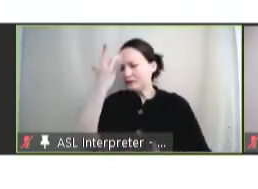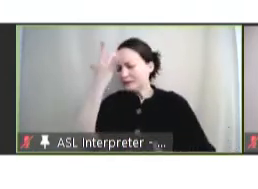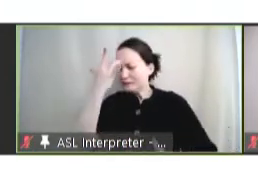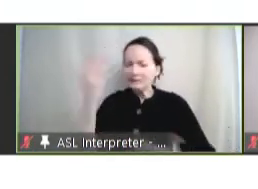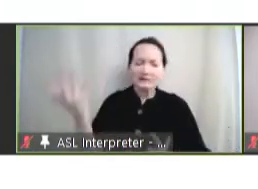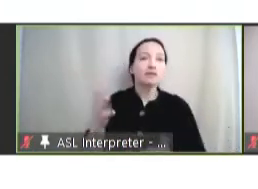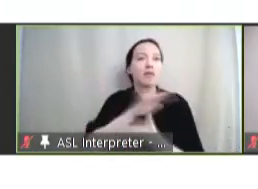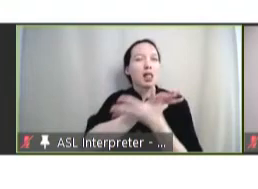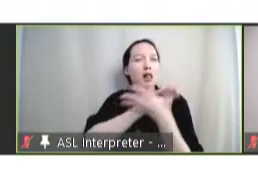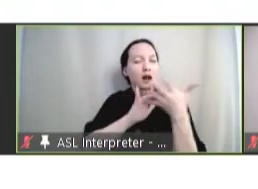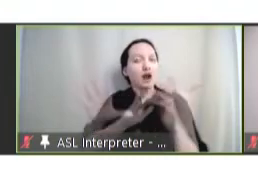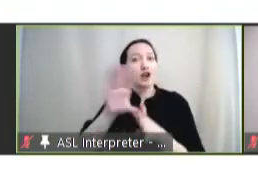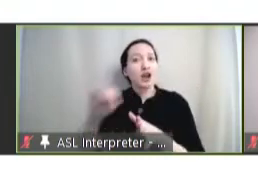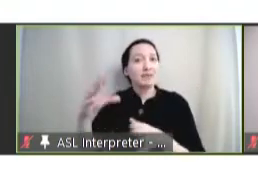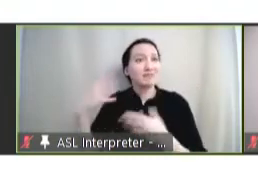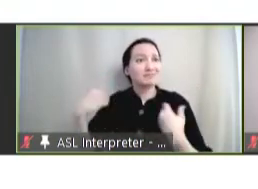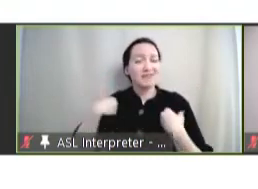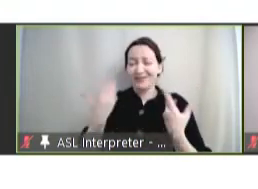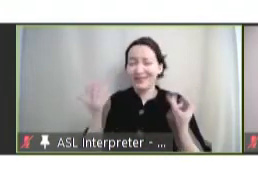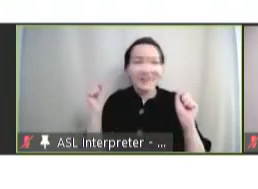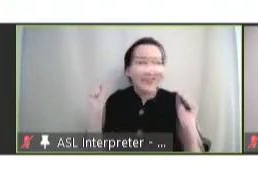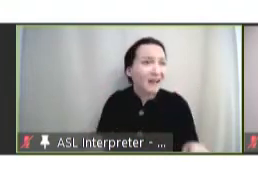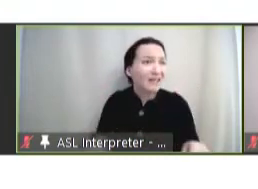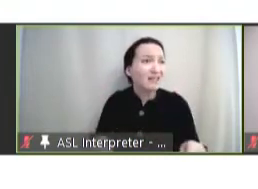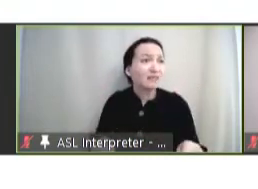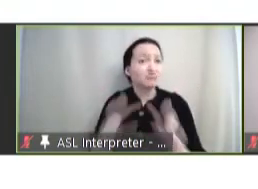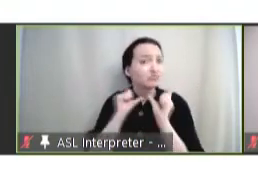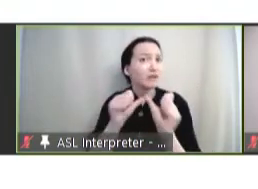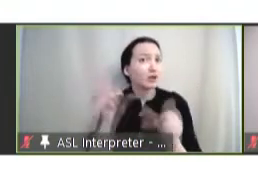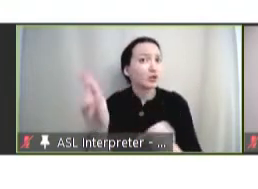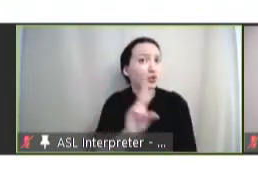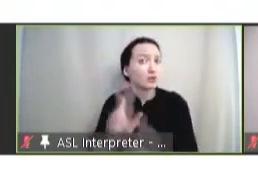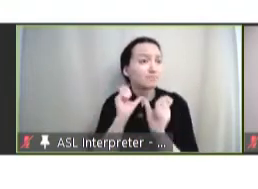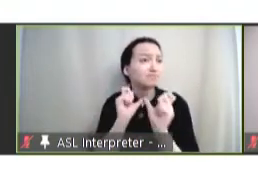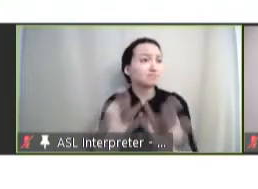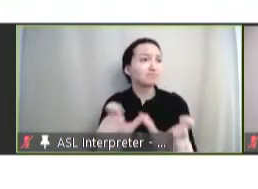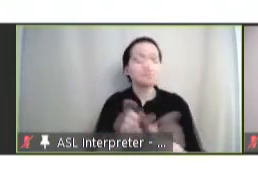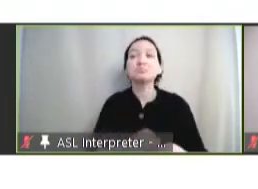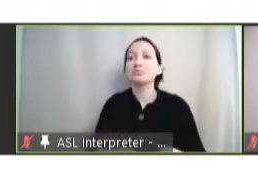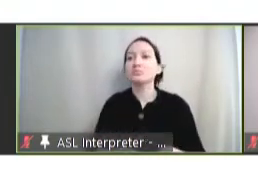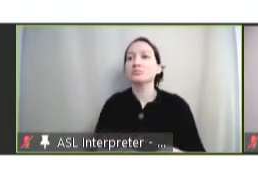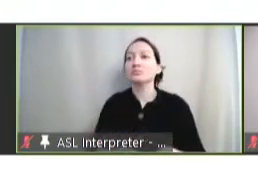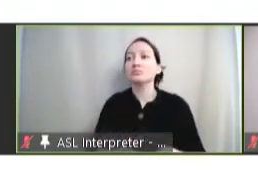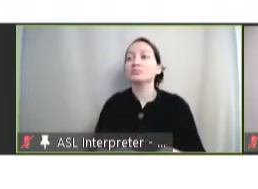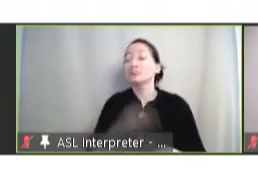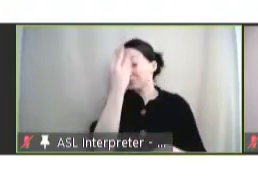things companies have in their pockets and need to continue to use. I will tell you, one that we